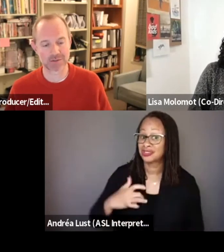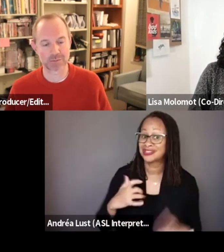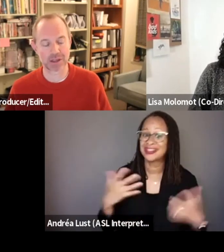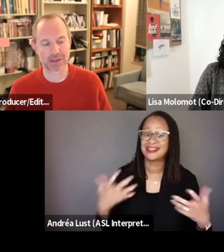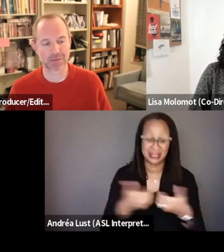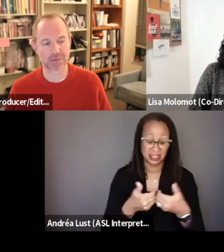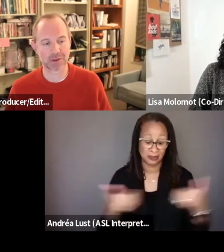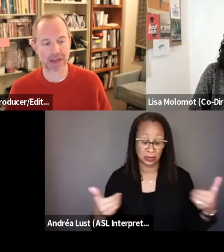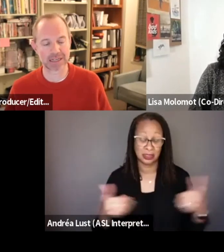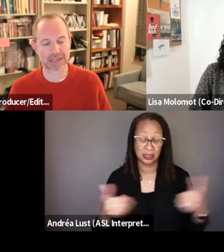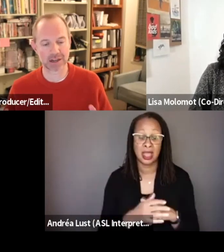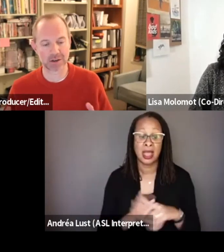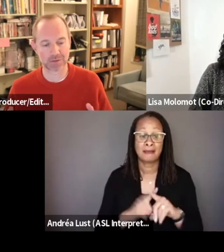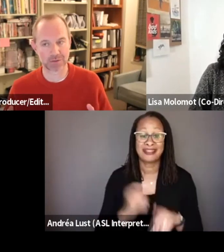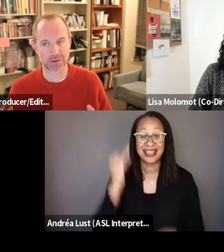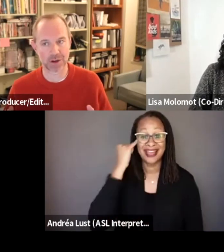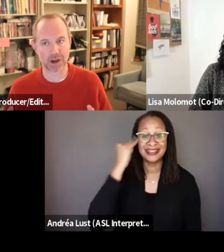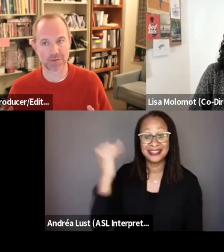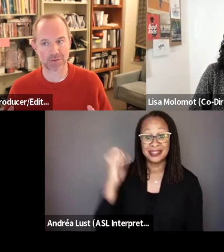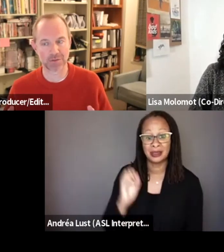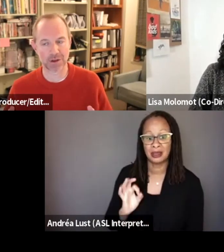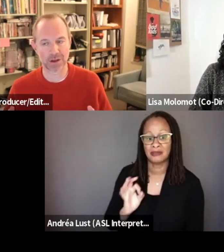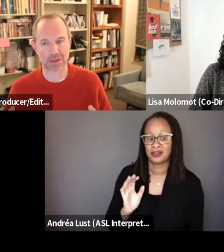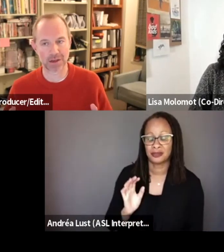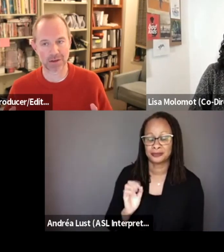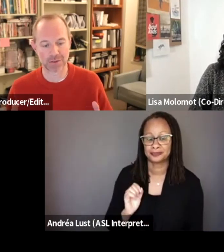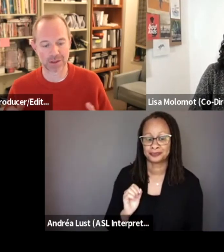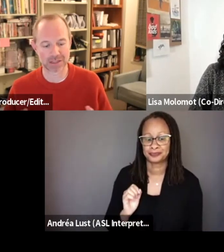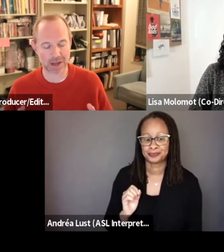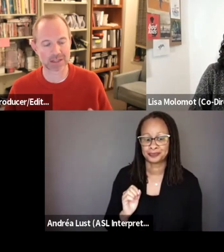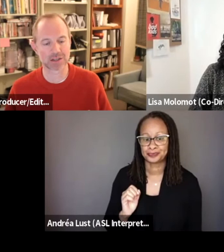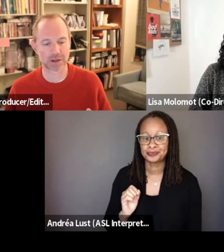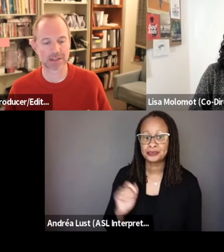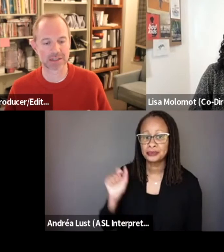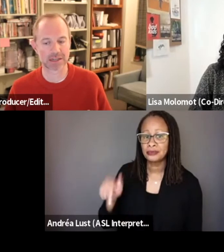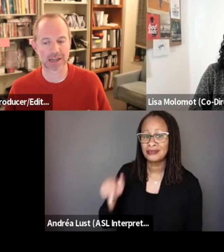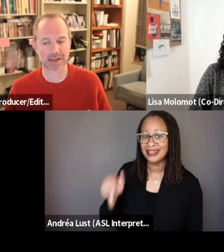but the idea of this consequence and of this going on